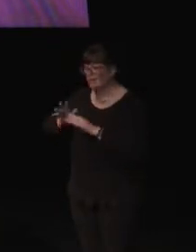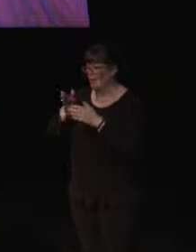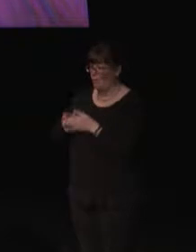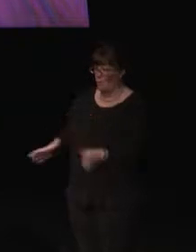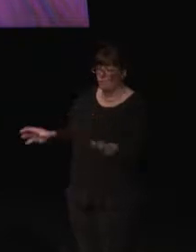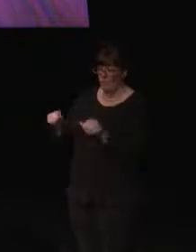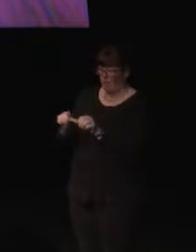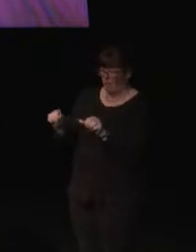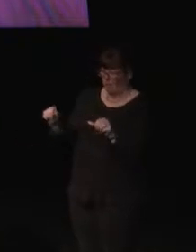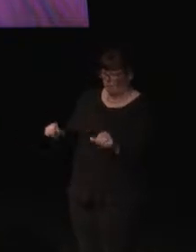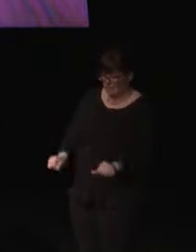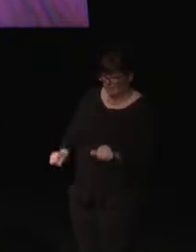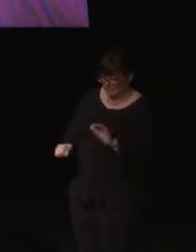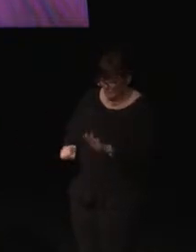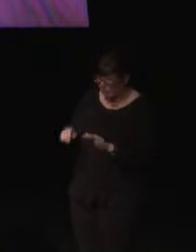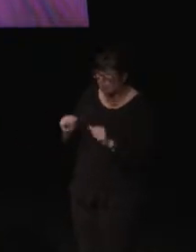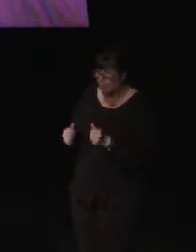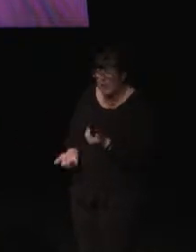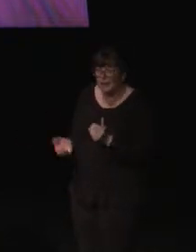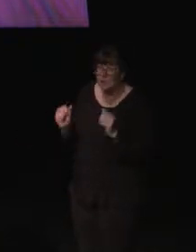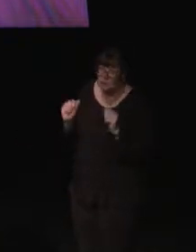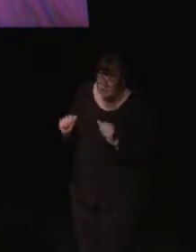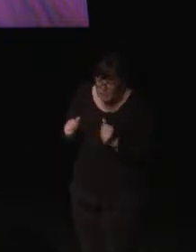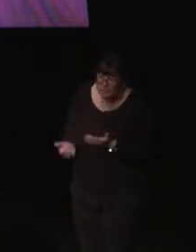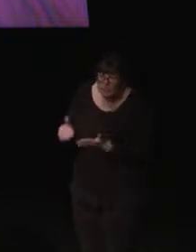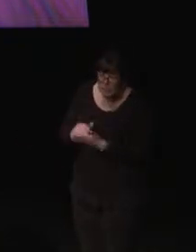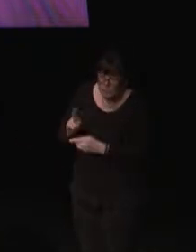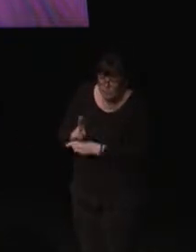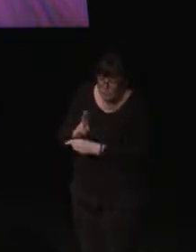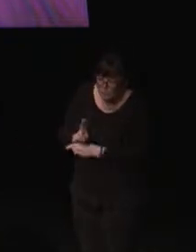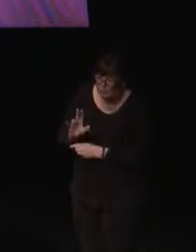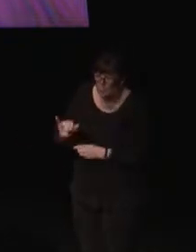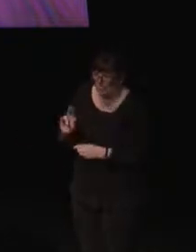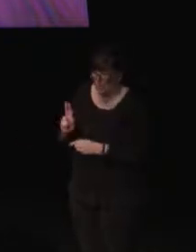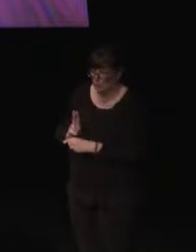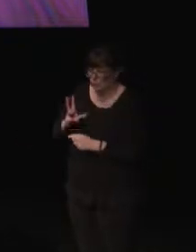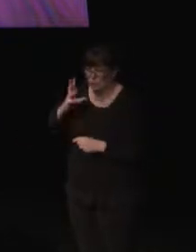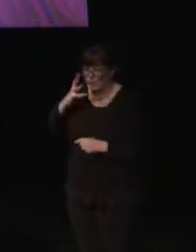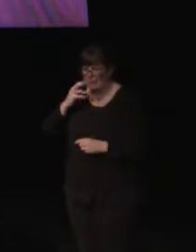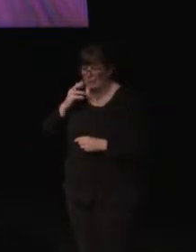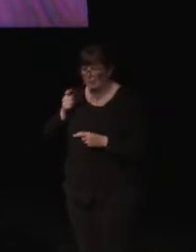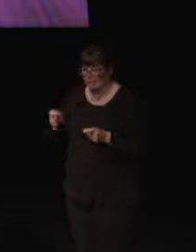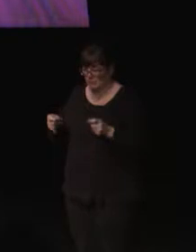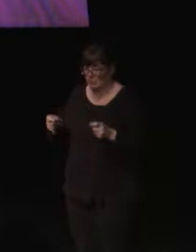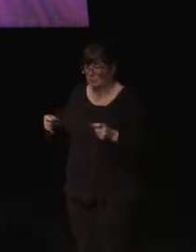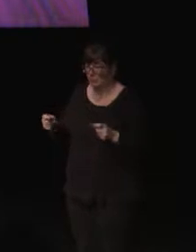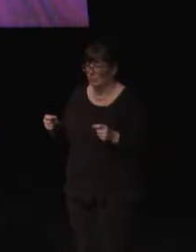you can potentially reuse that user experience control across platforms. So that can be really helpful.